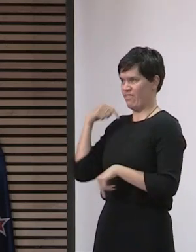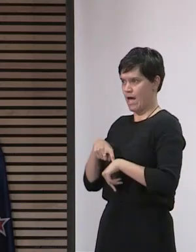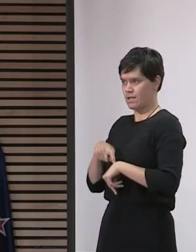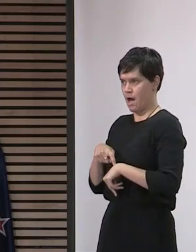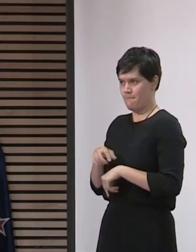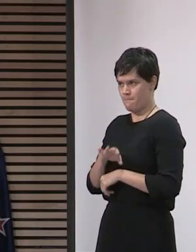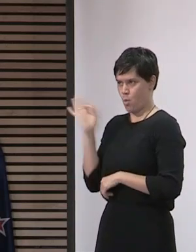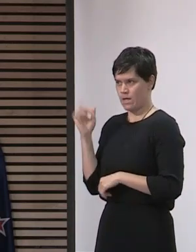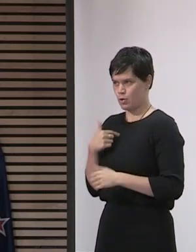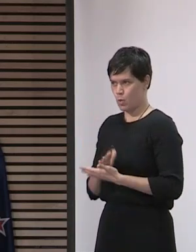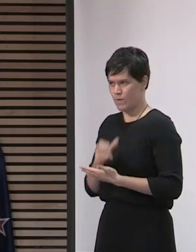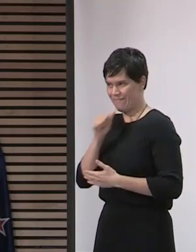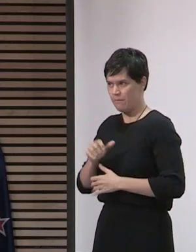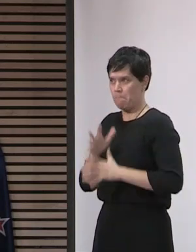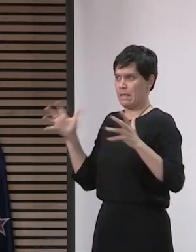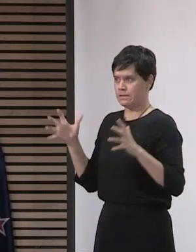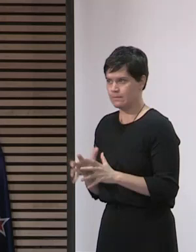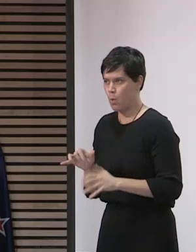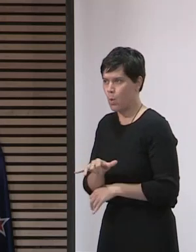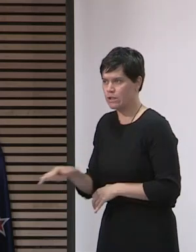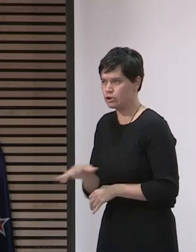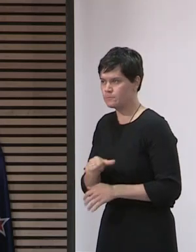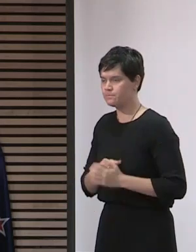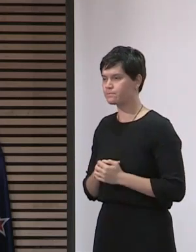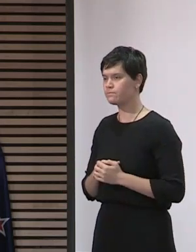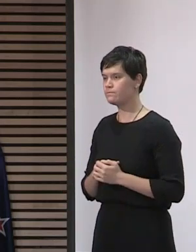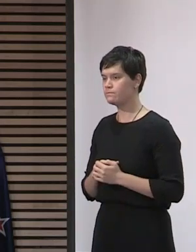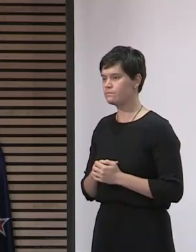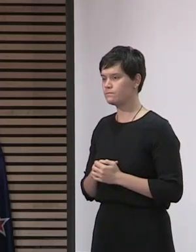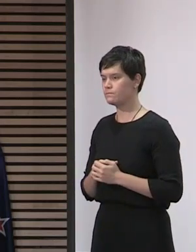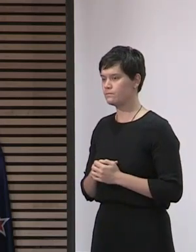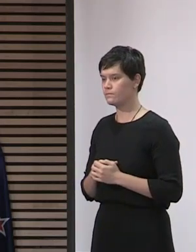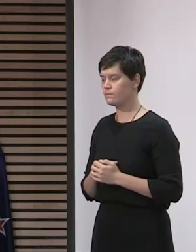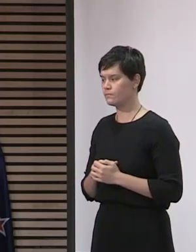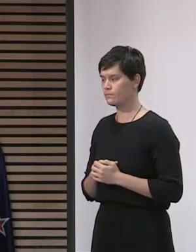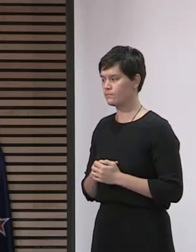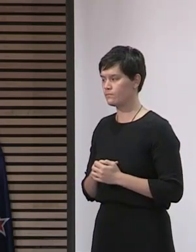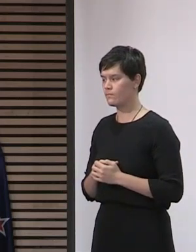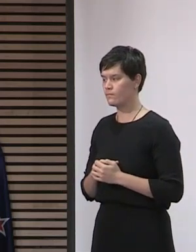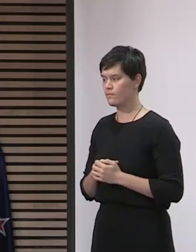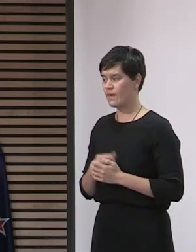The national disaster fund